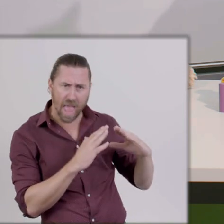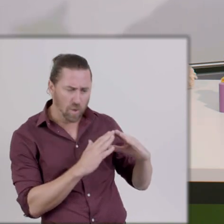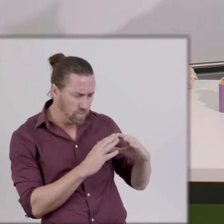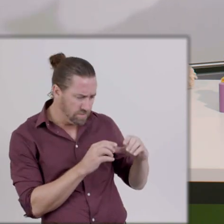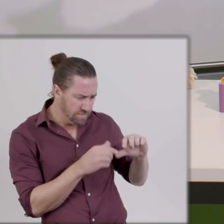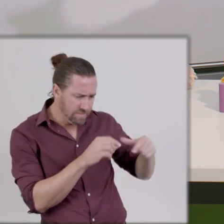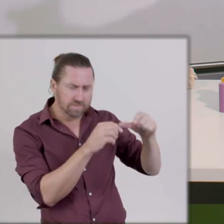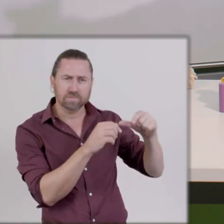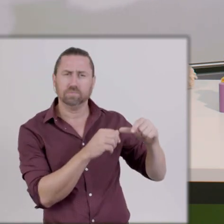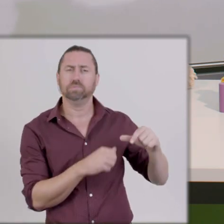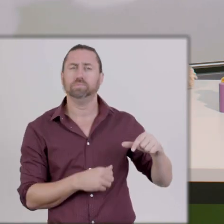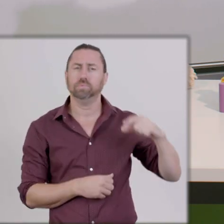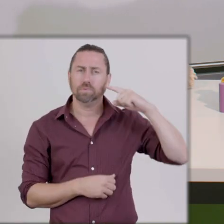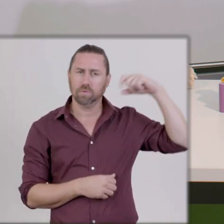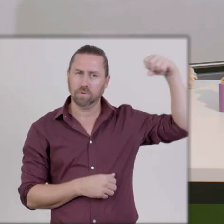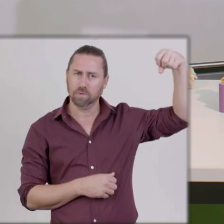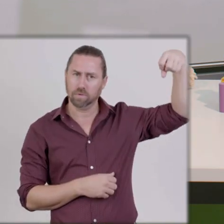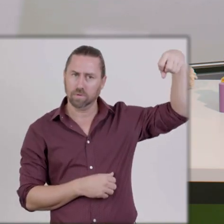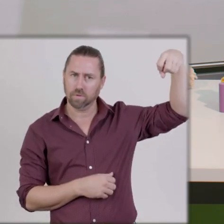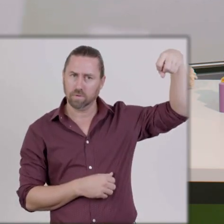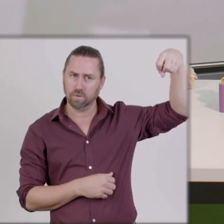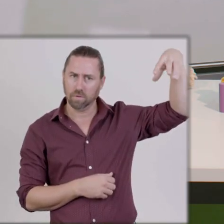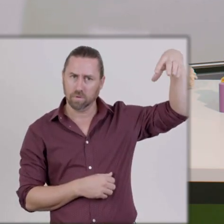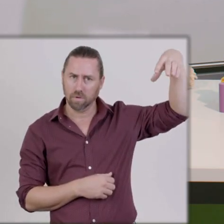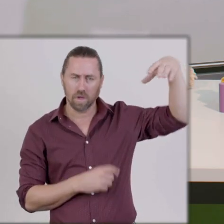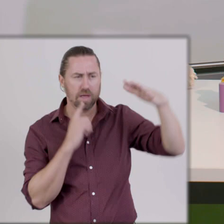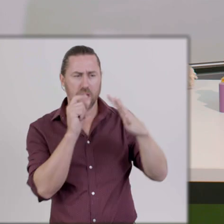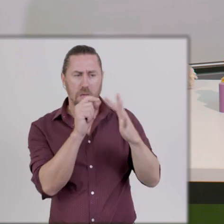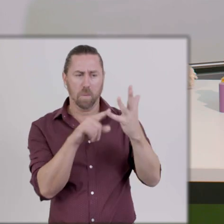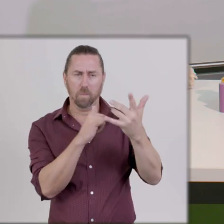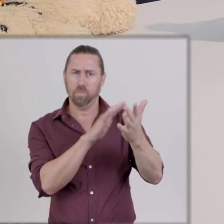Which direction will the push go?